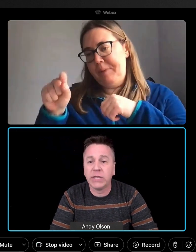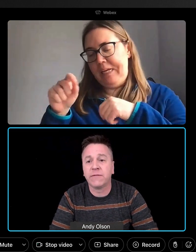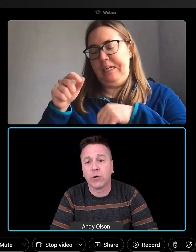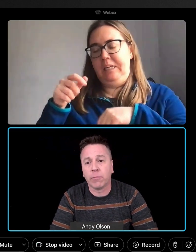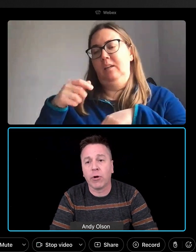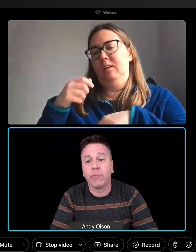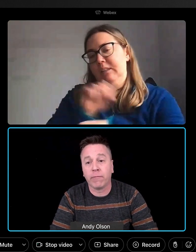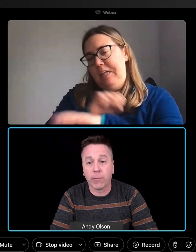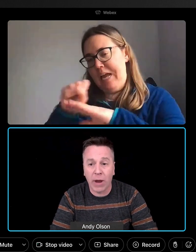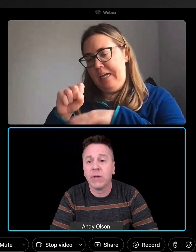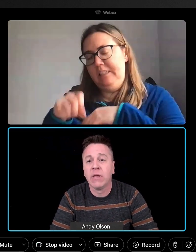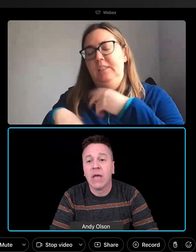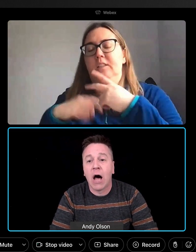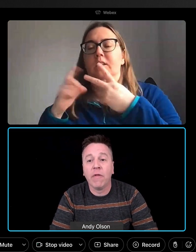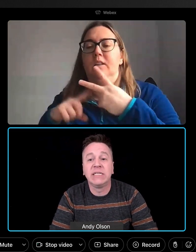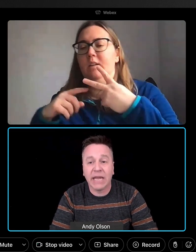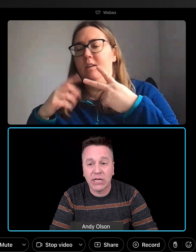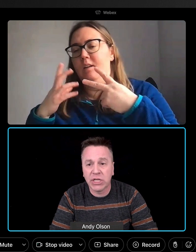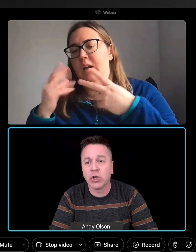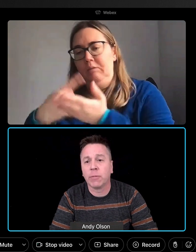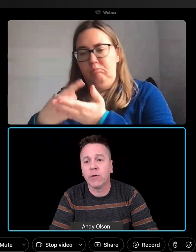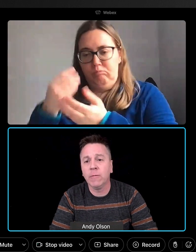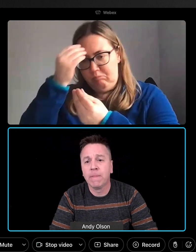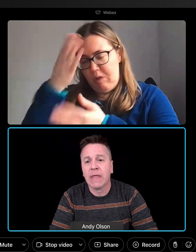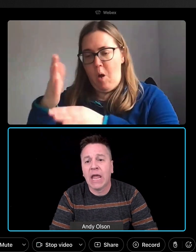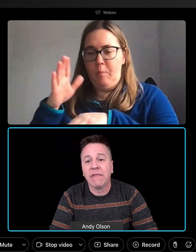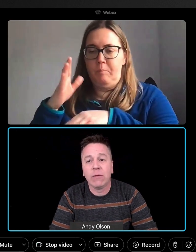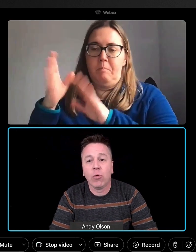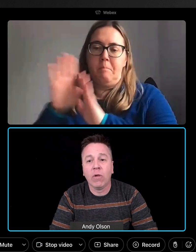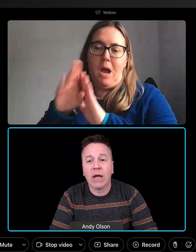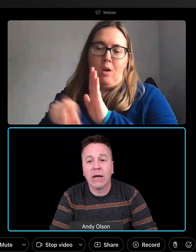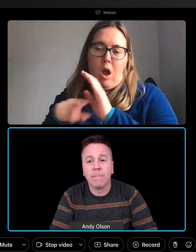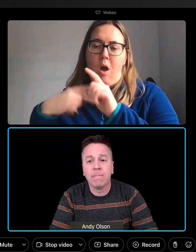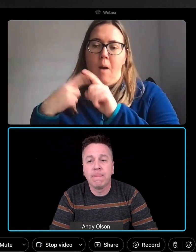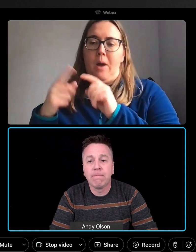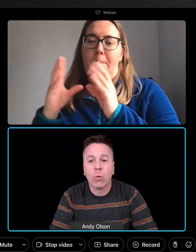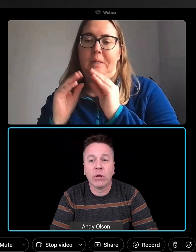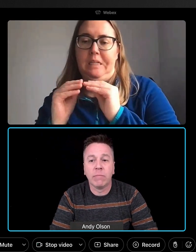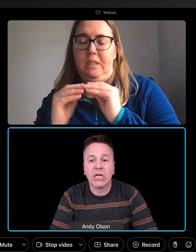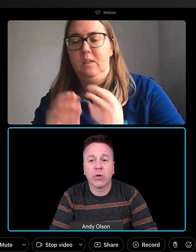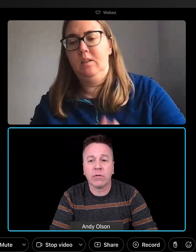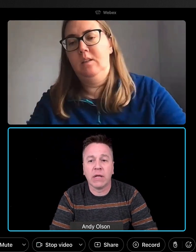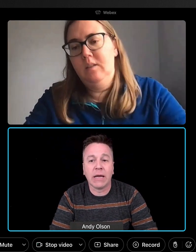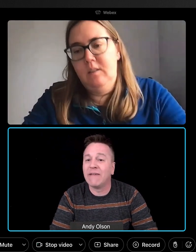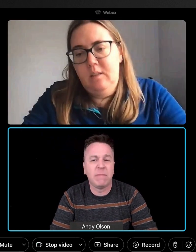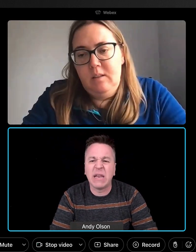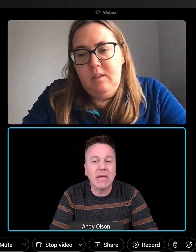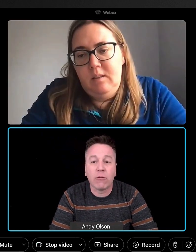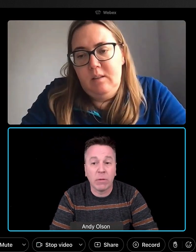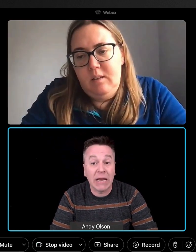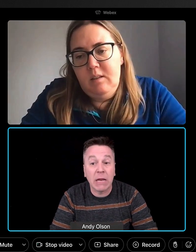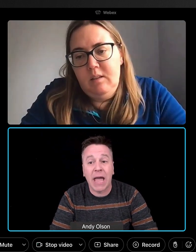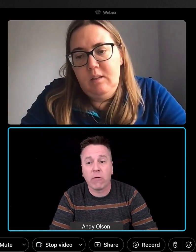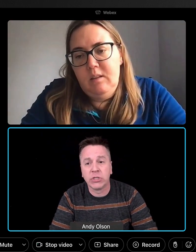points for prep, I’ll then stage the interpreter and then will make sure to give any meeting backgrounds